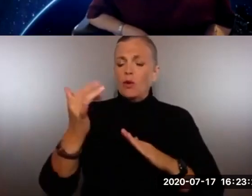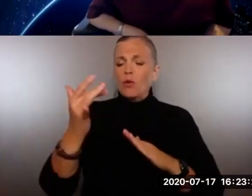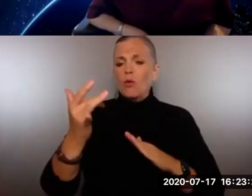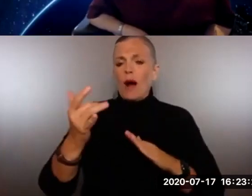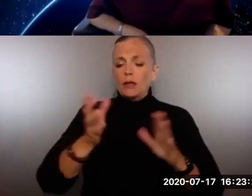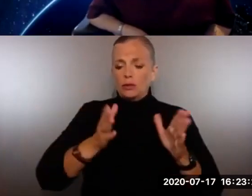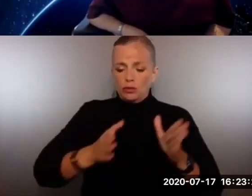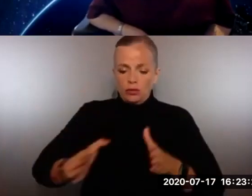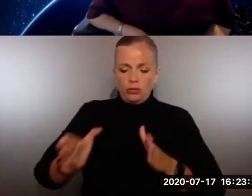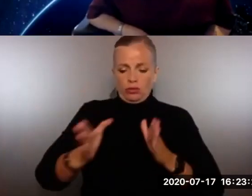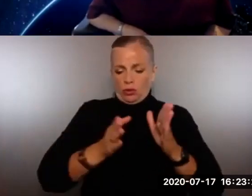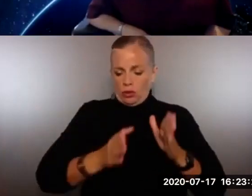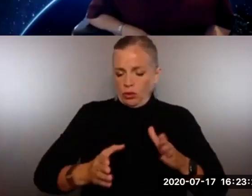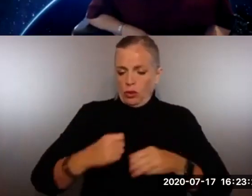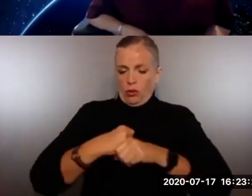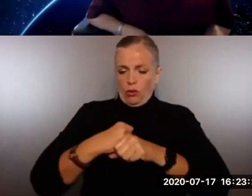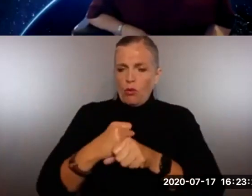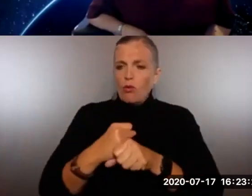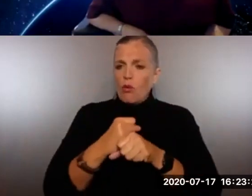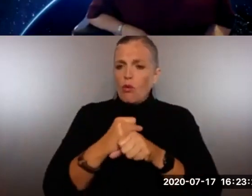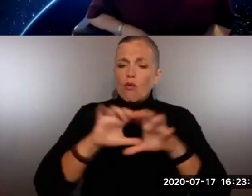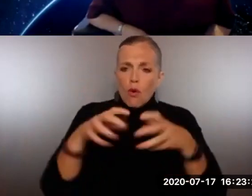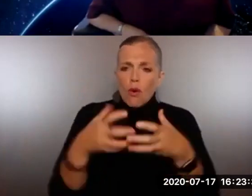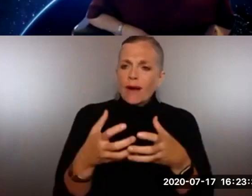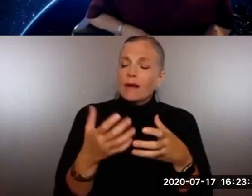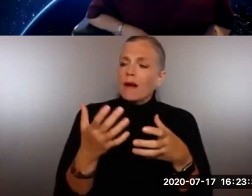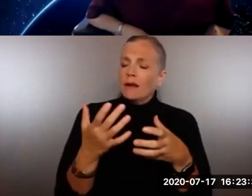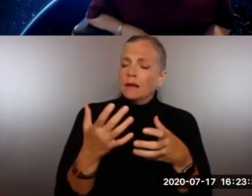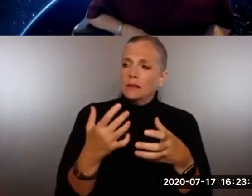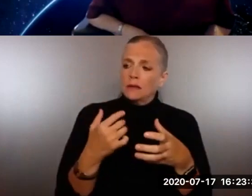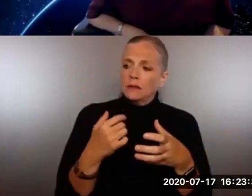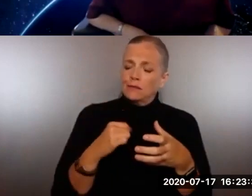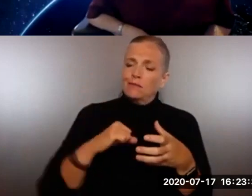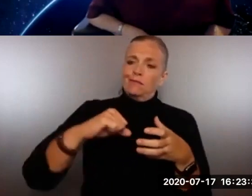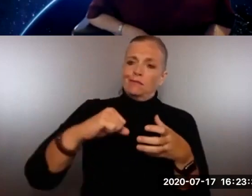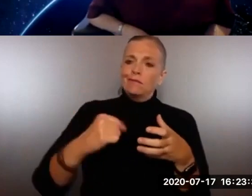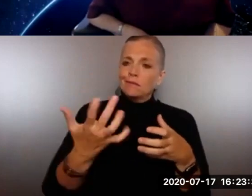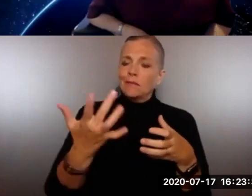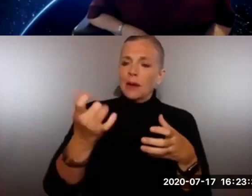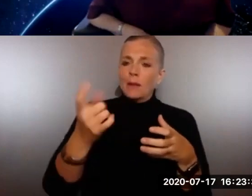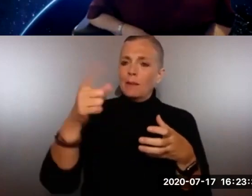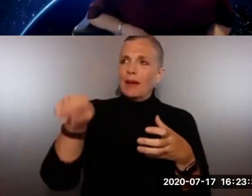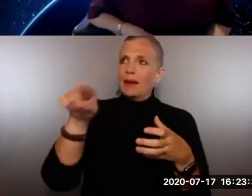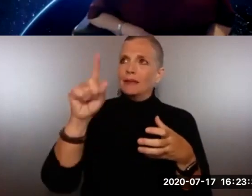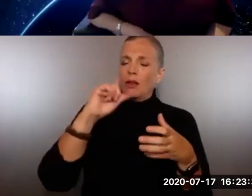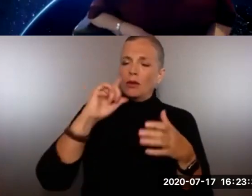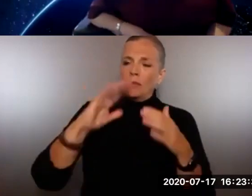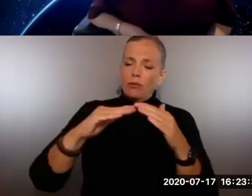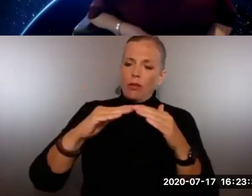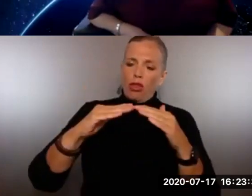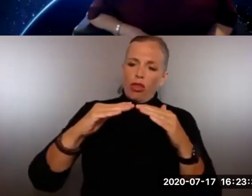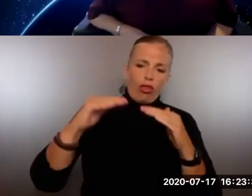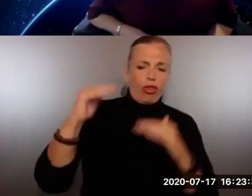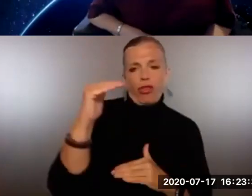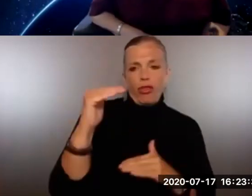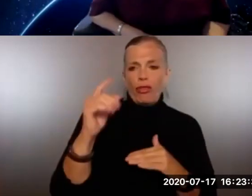Because they were being treated as second-class citizens, third-class citizens.